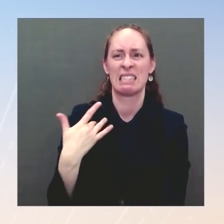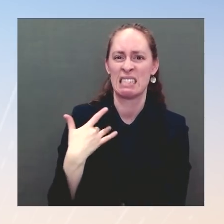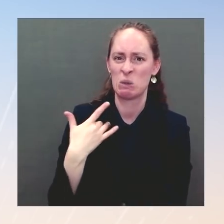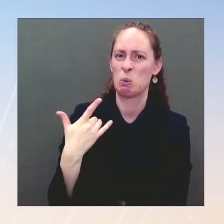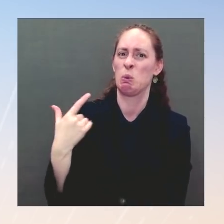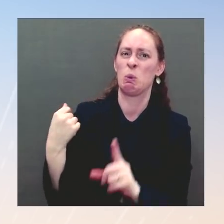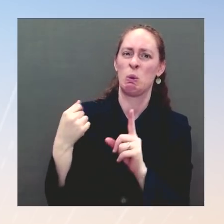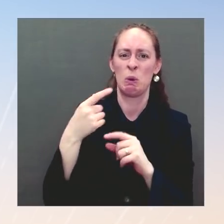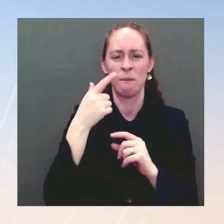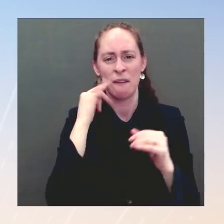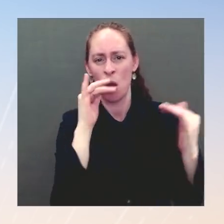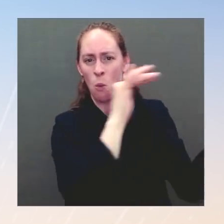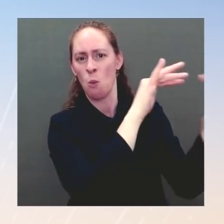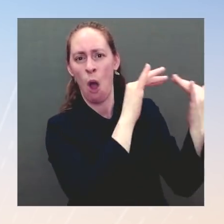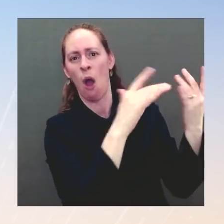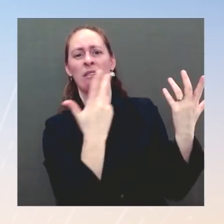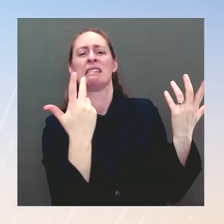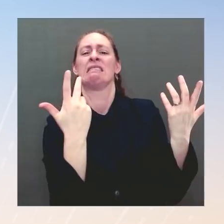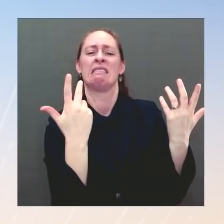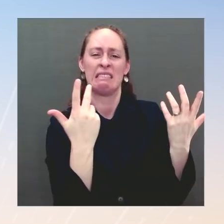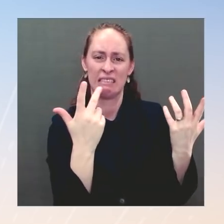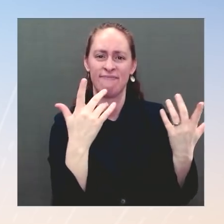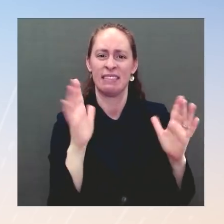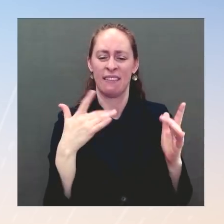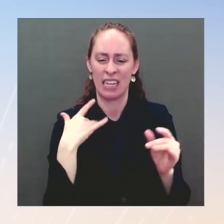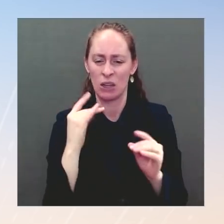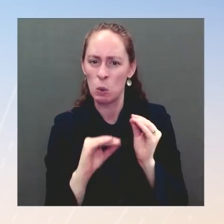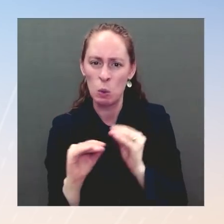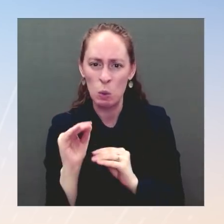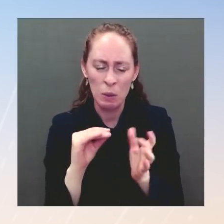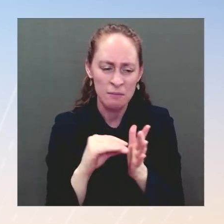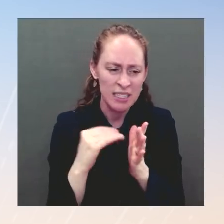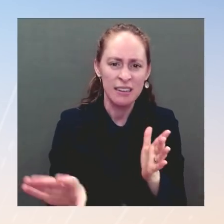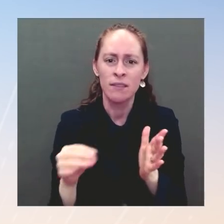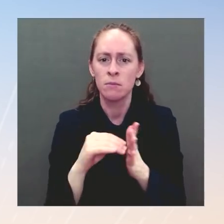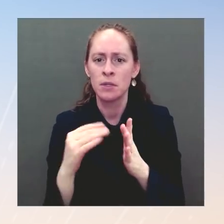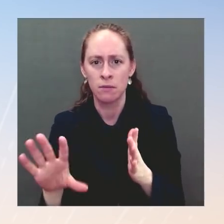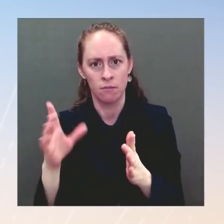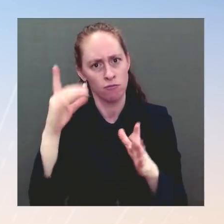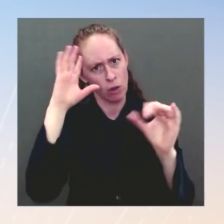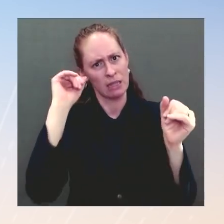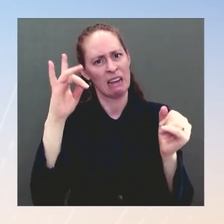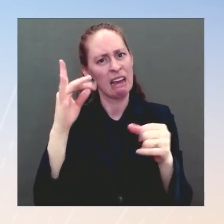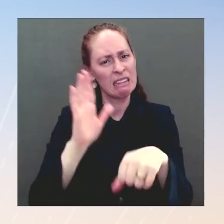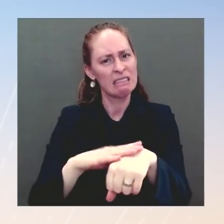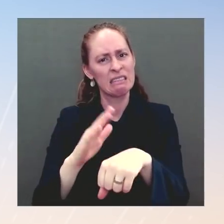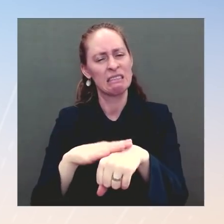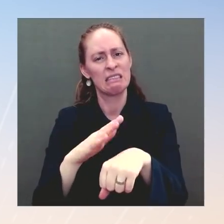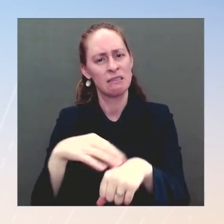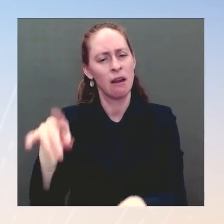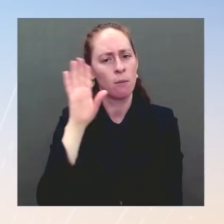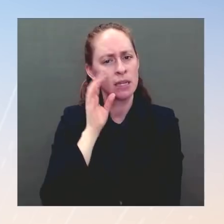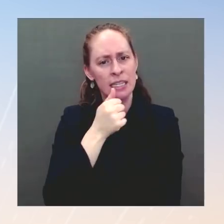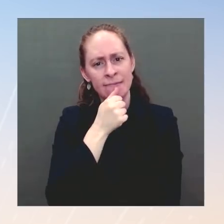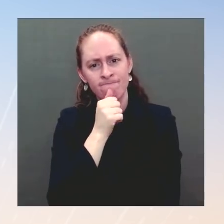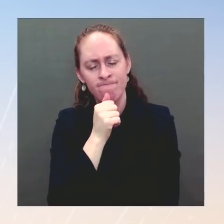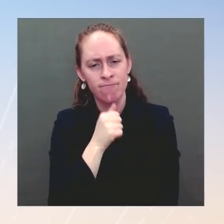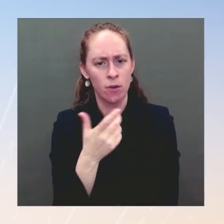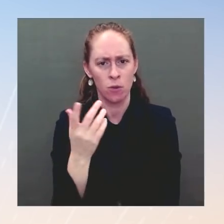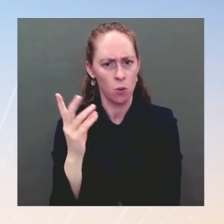Can you share anything about a timeframe, a range? Should people be saving money? Ms. Psaki: Well, I think, Weijia, there's been a little confusion about this